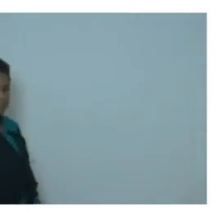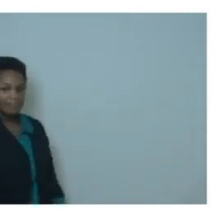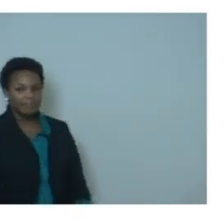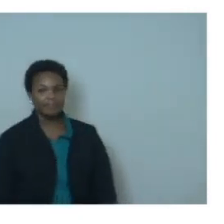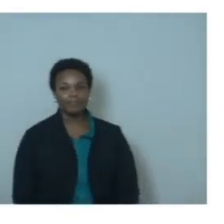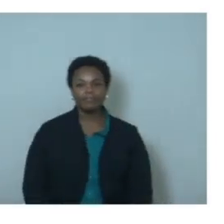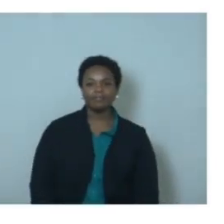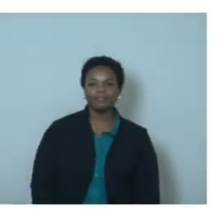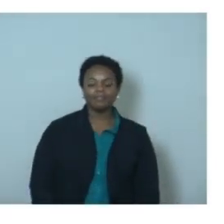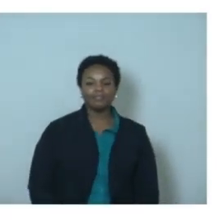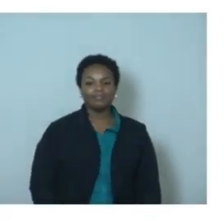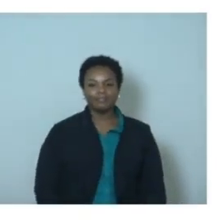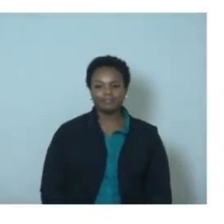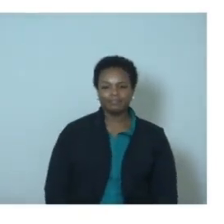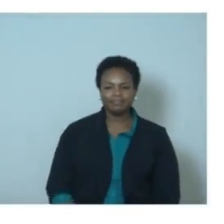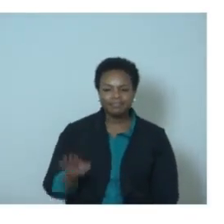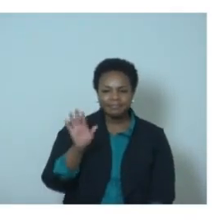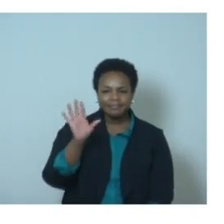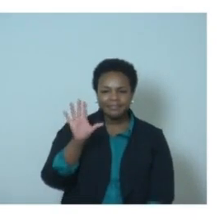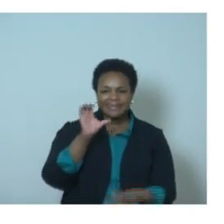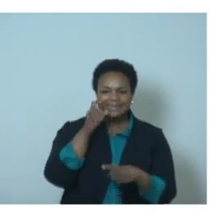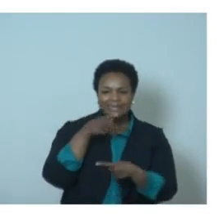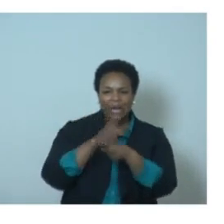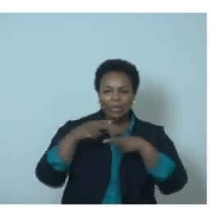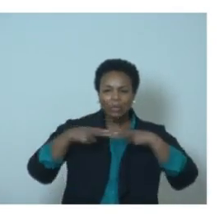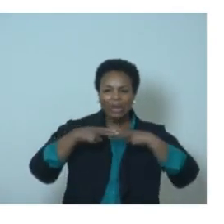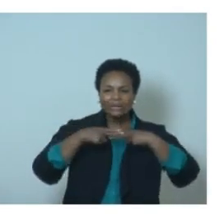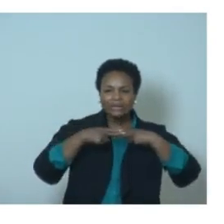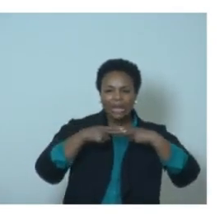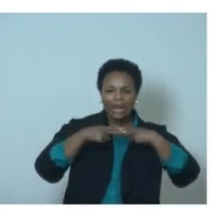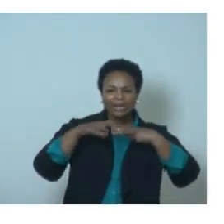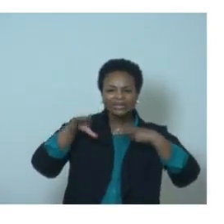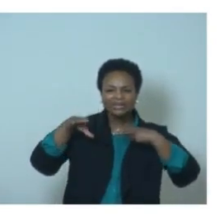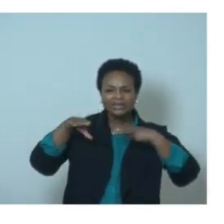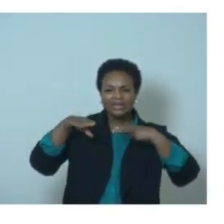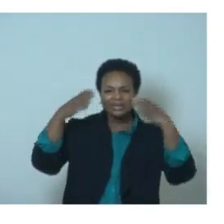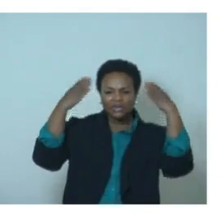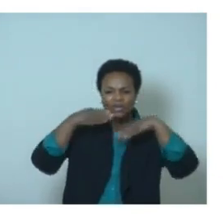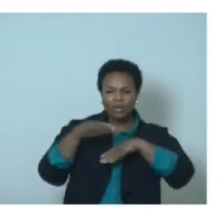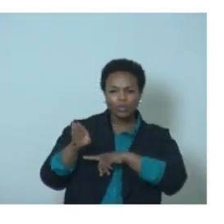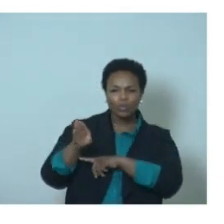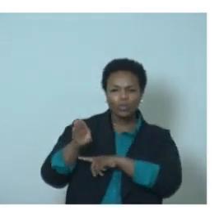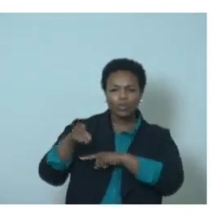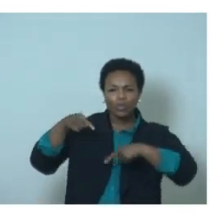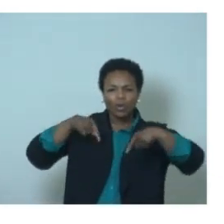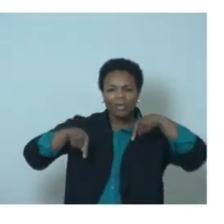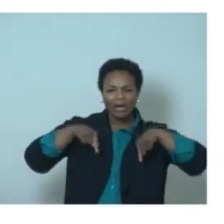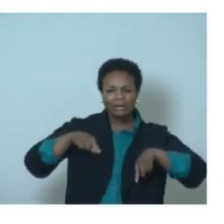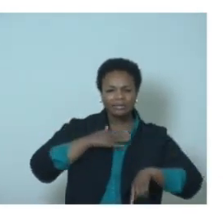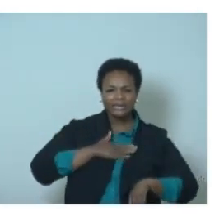ARE TODAY ACTUALLY AND THAT’S NOT IT. IT’S I THINK GO BACK THE ONE BEFORE MAYBE. MAYBE THEY CHANGED ORDER.